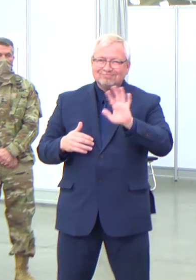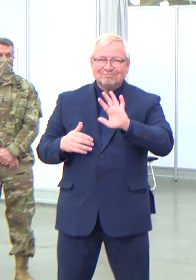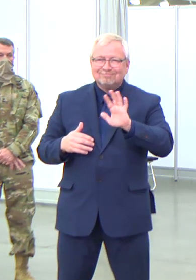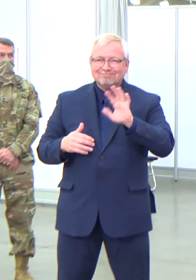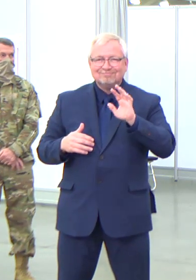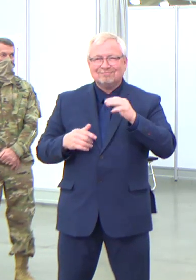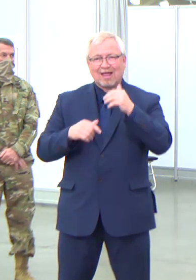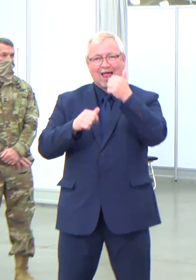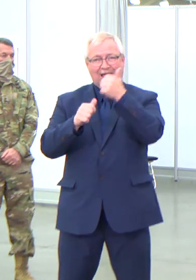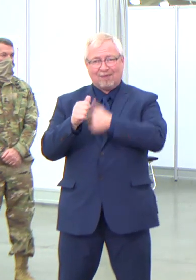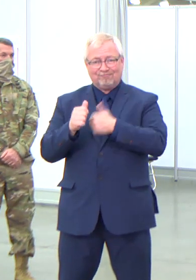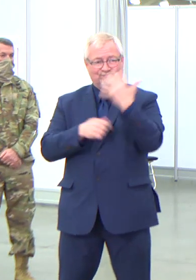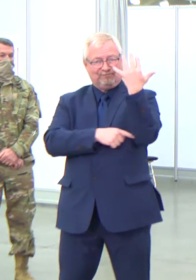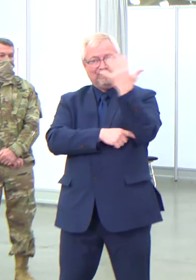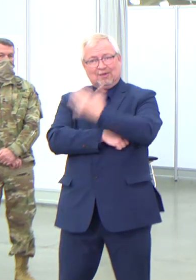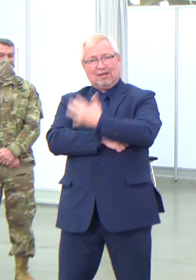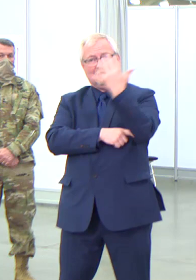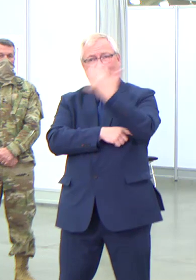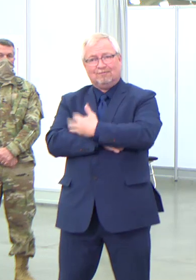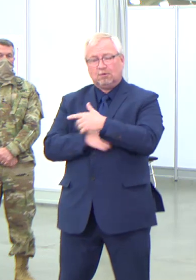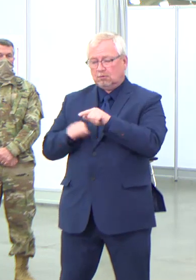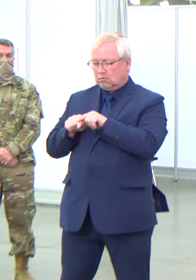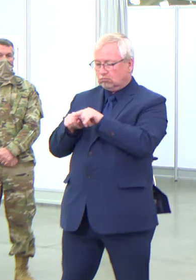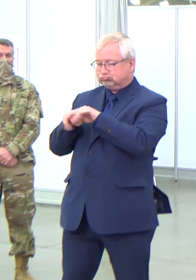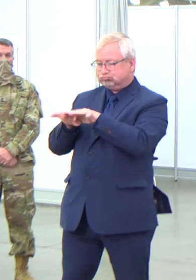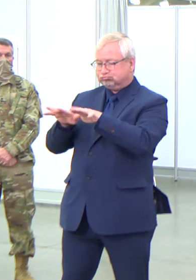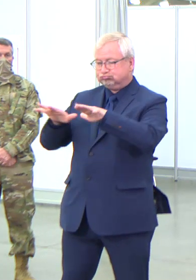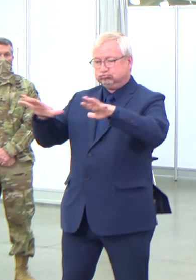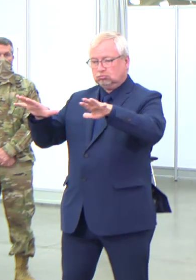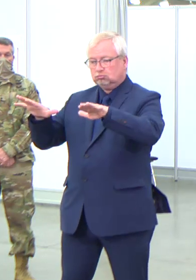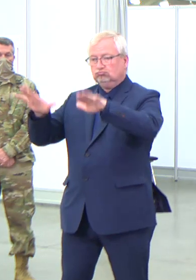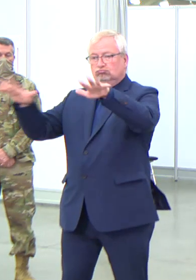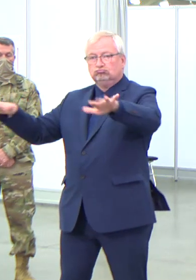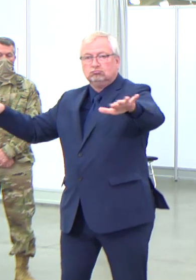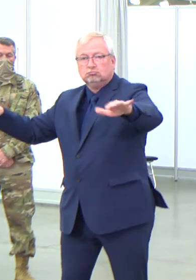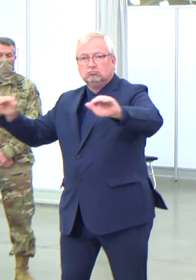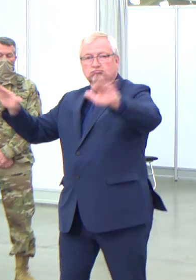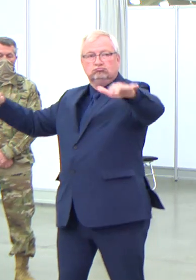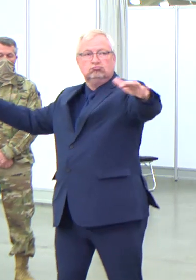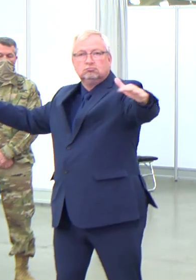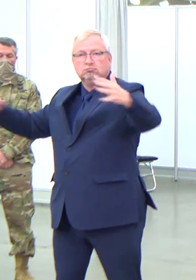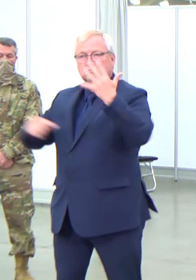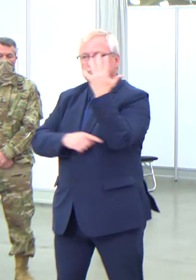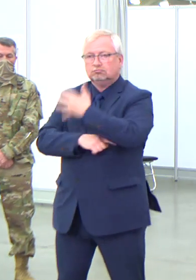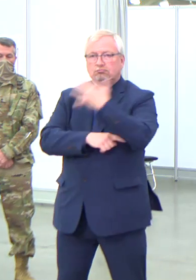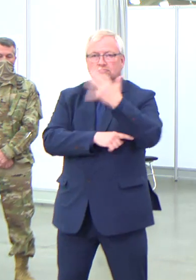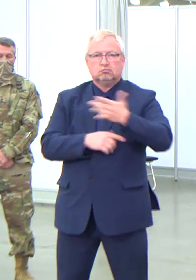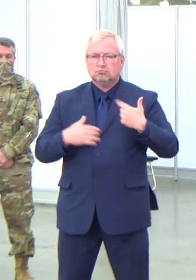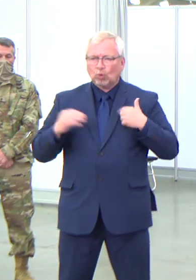infect 2-3 more and so on. Two generations of cases can occur every 5-7 days without social distancing measures. Without a